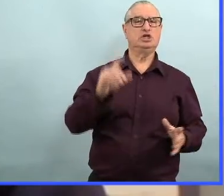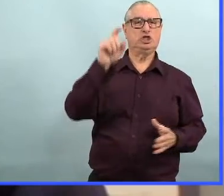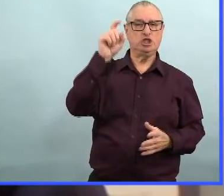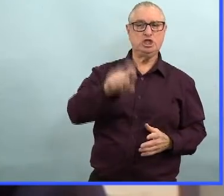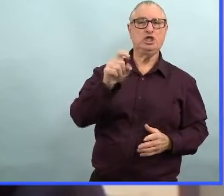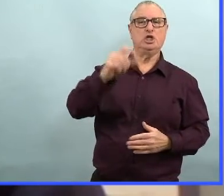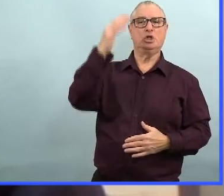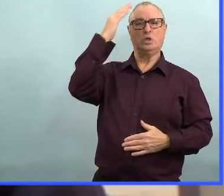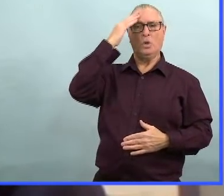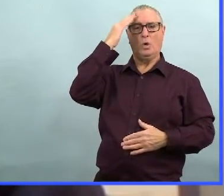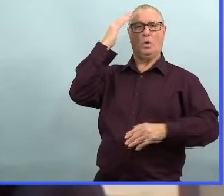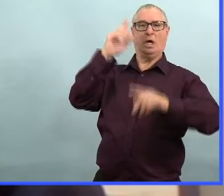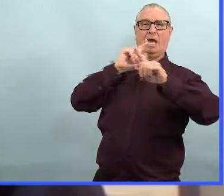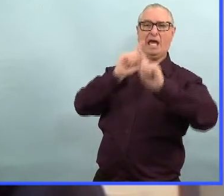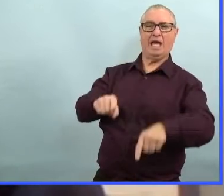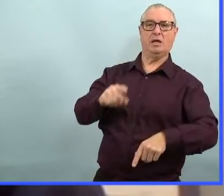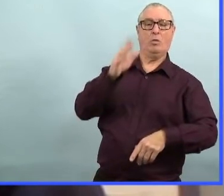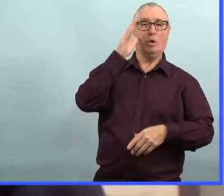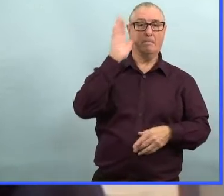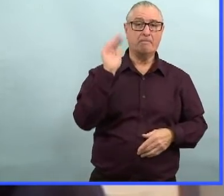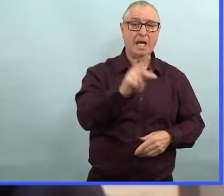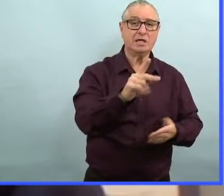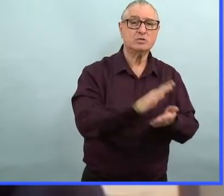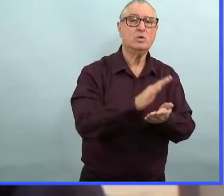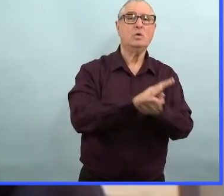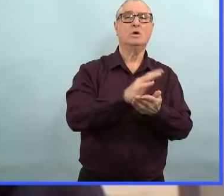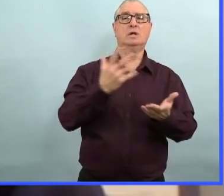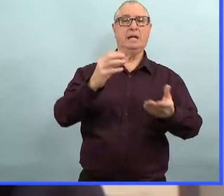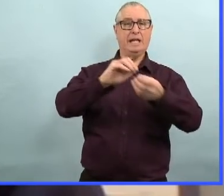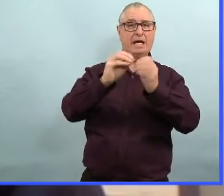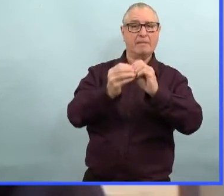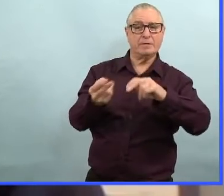you give them a little bit more insight into to where the kind of government is kind of pointing